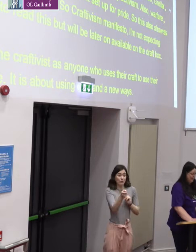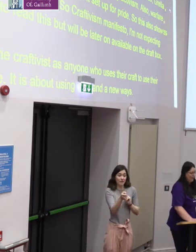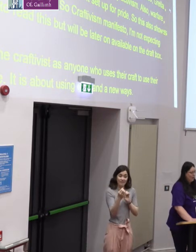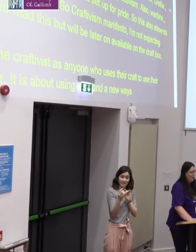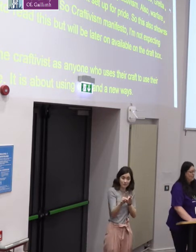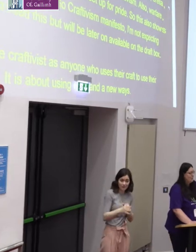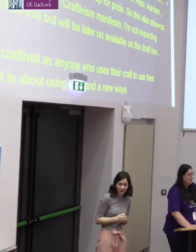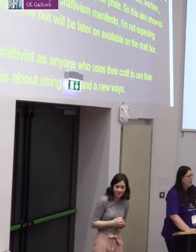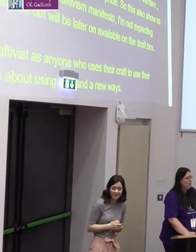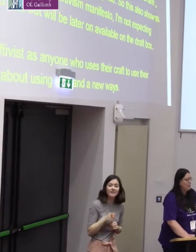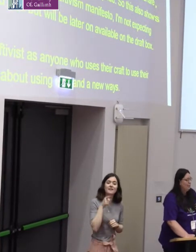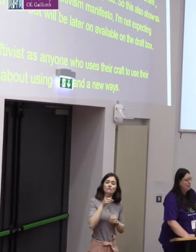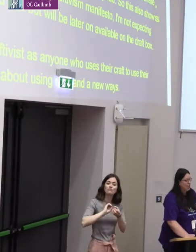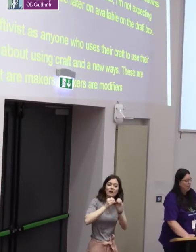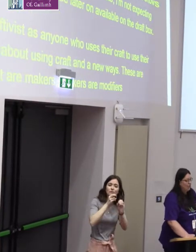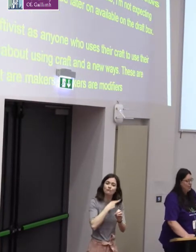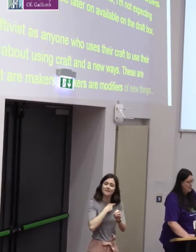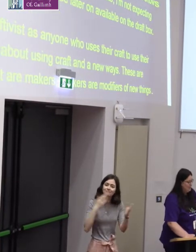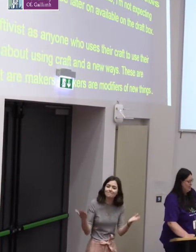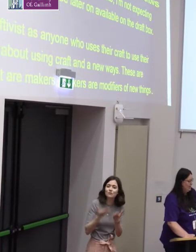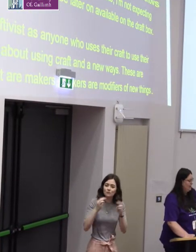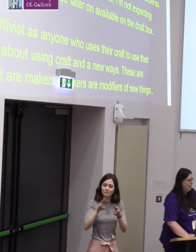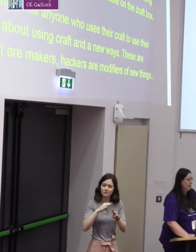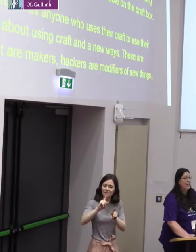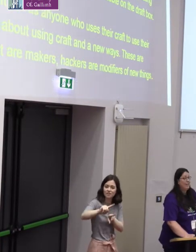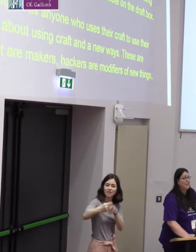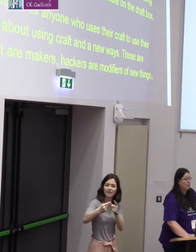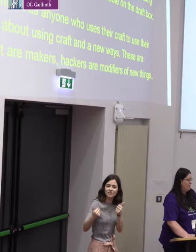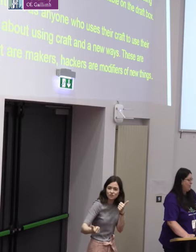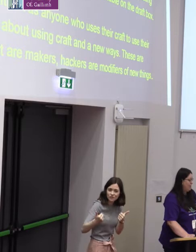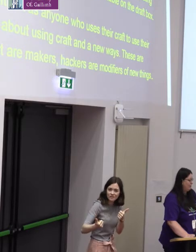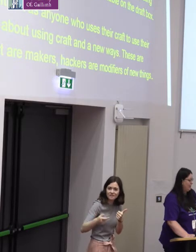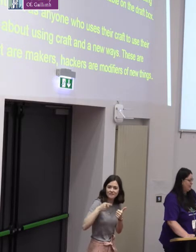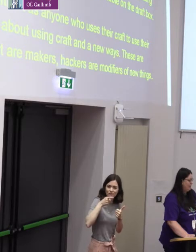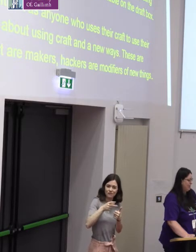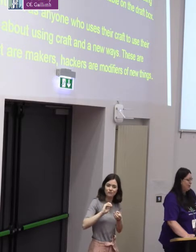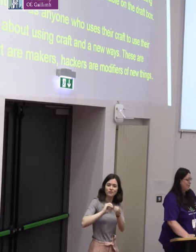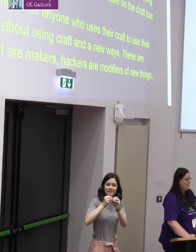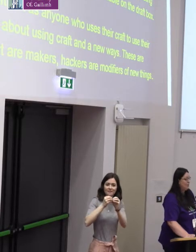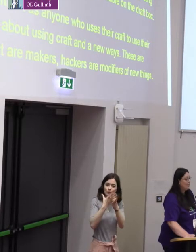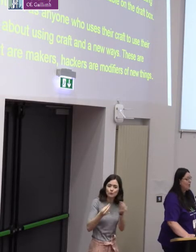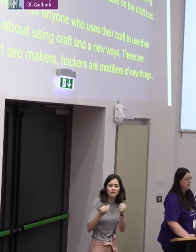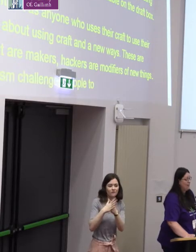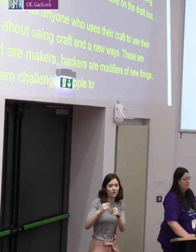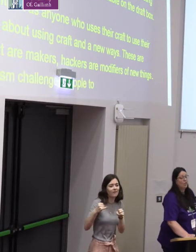So Craftivism challenges people to engage in justice, and it does not expect you to